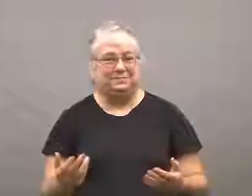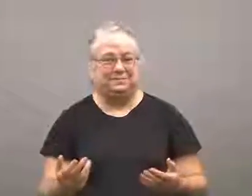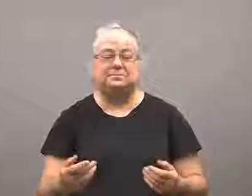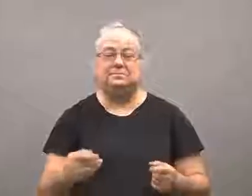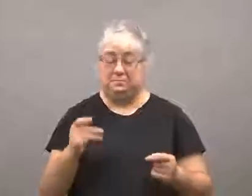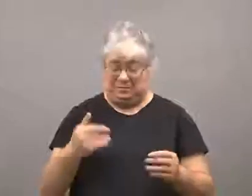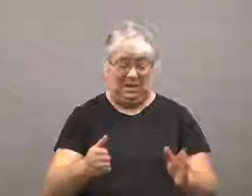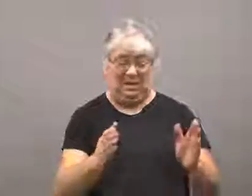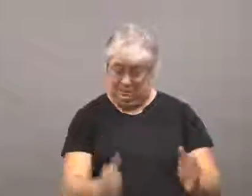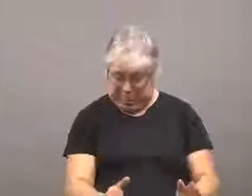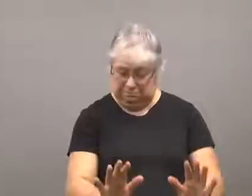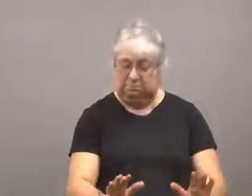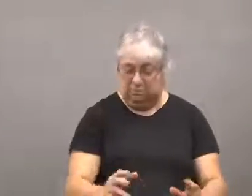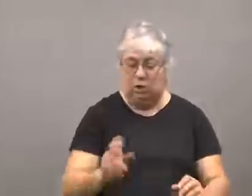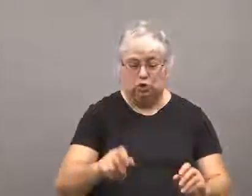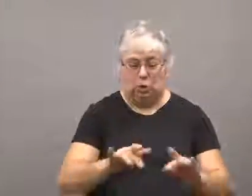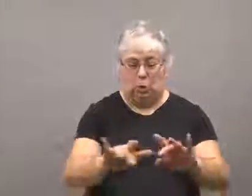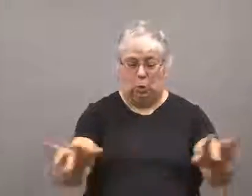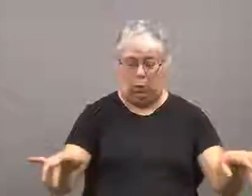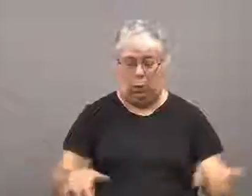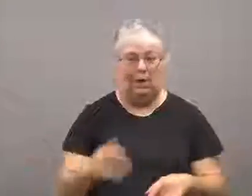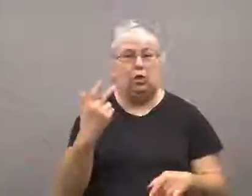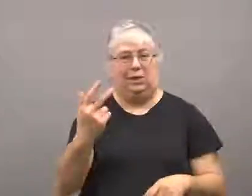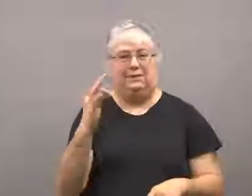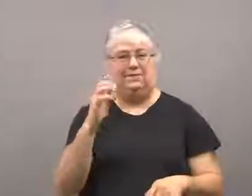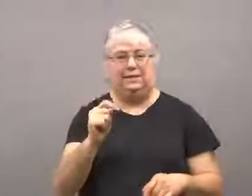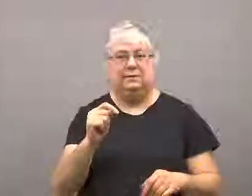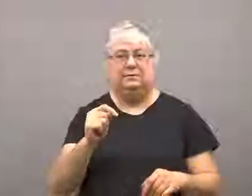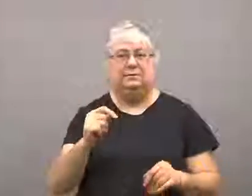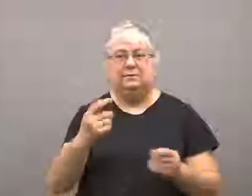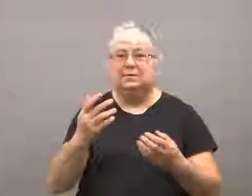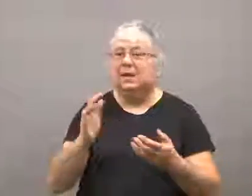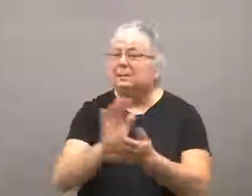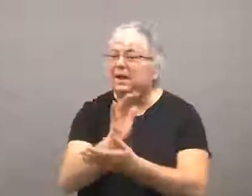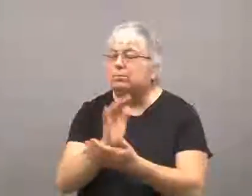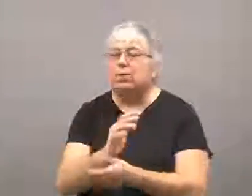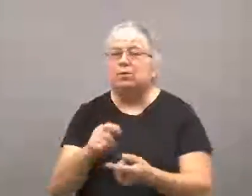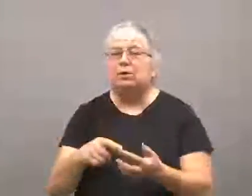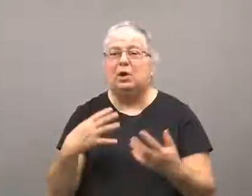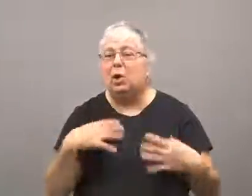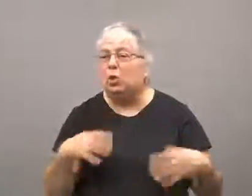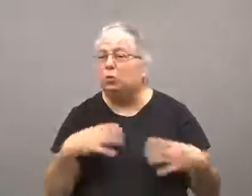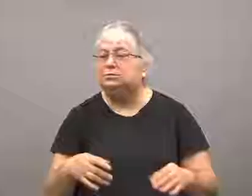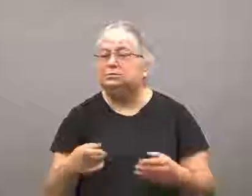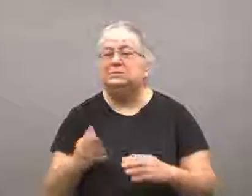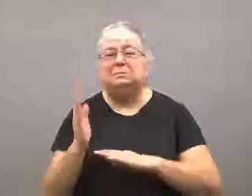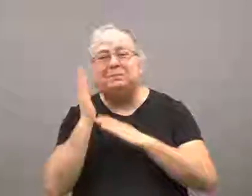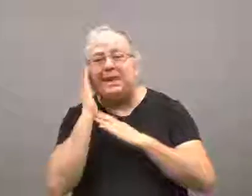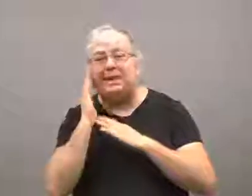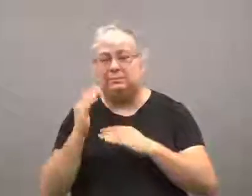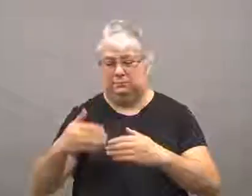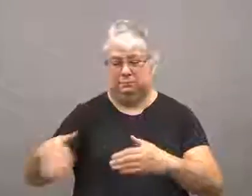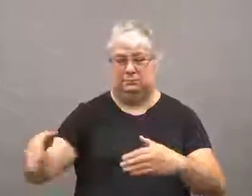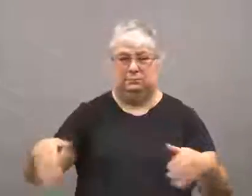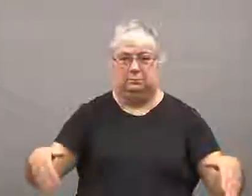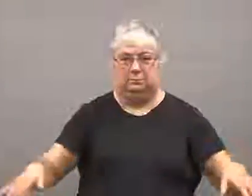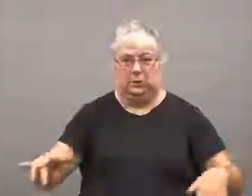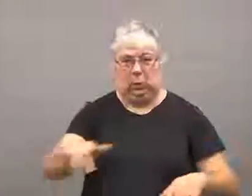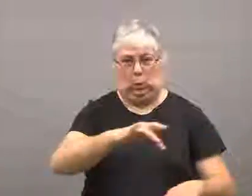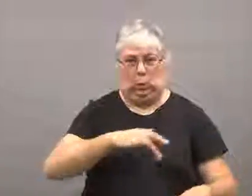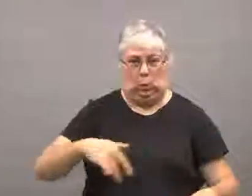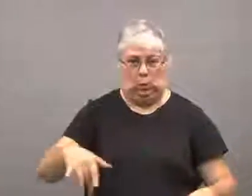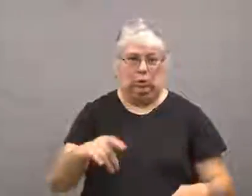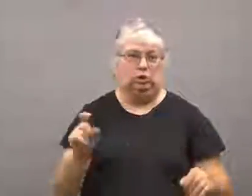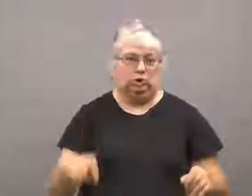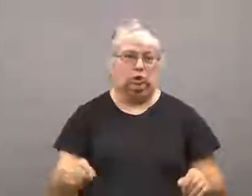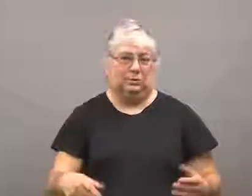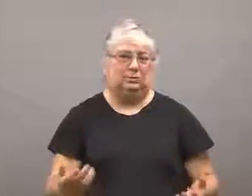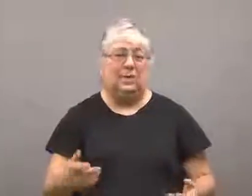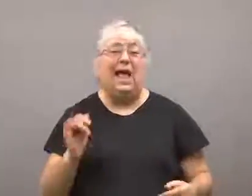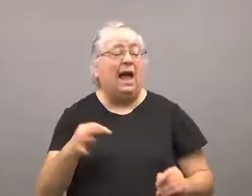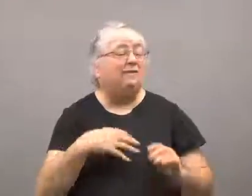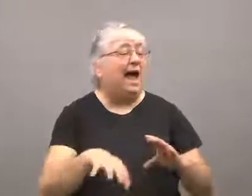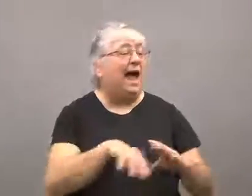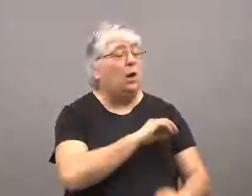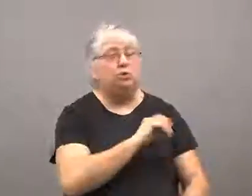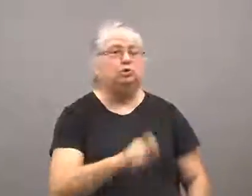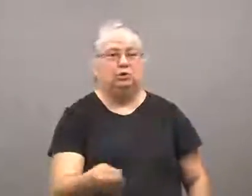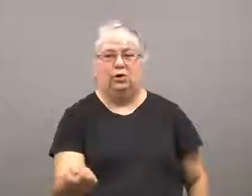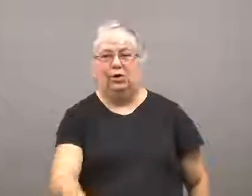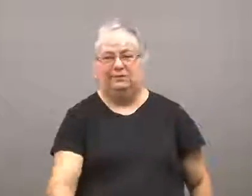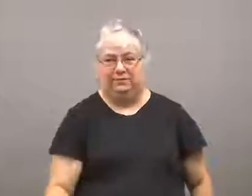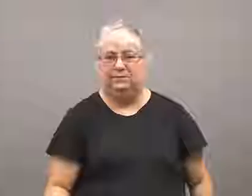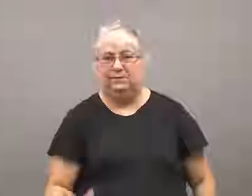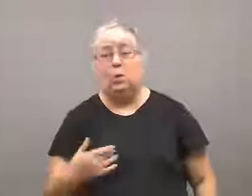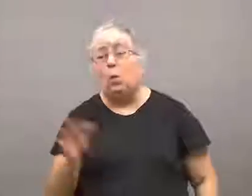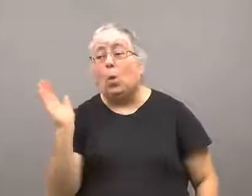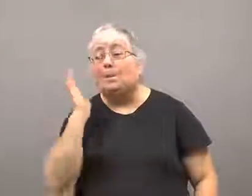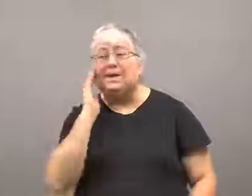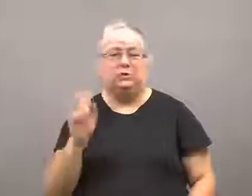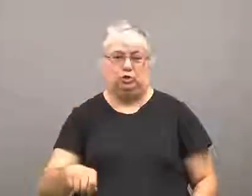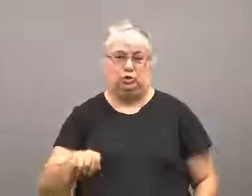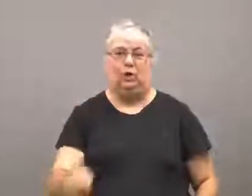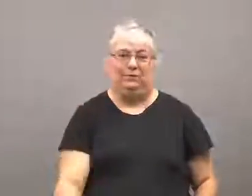Keep it three feet away from any paper, clothing or bedding.